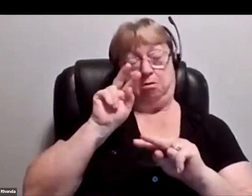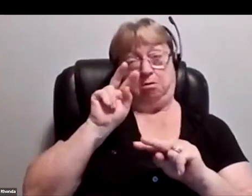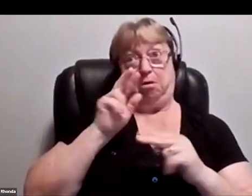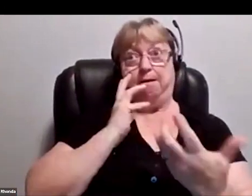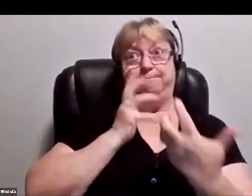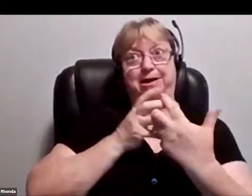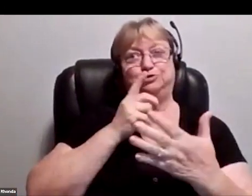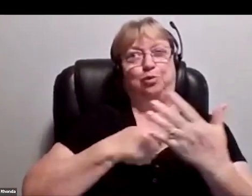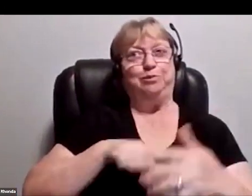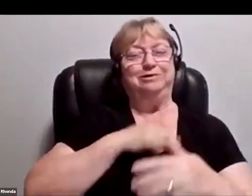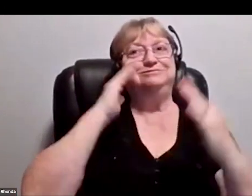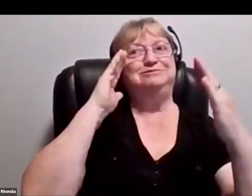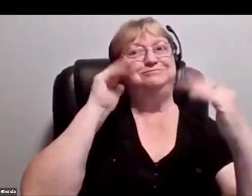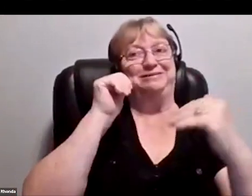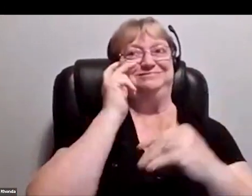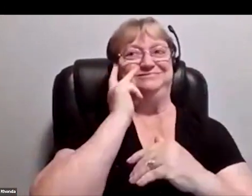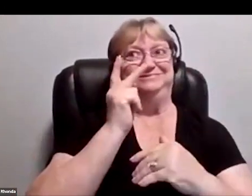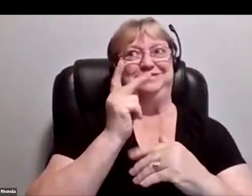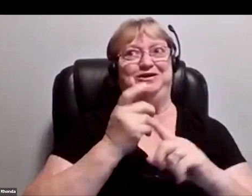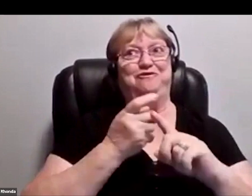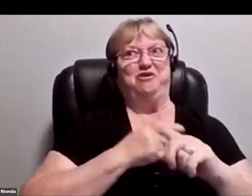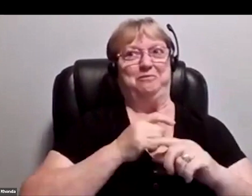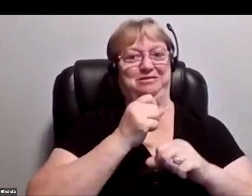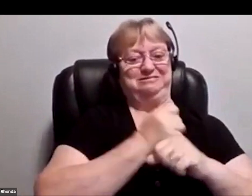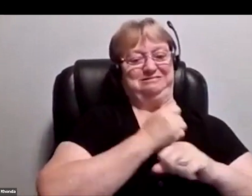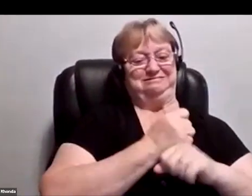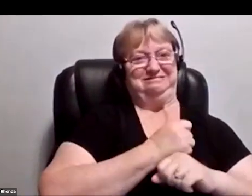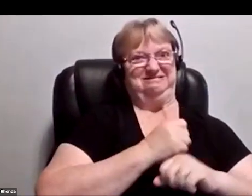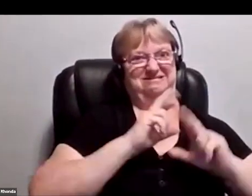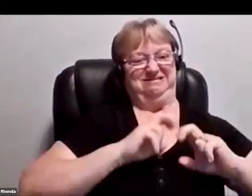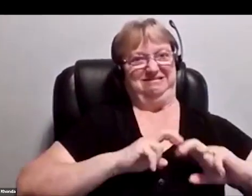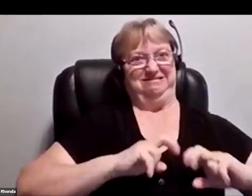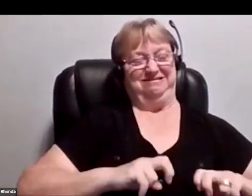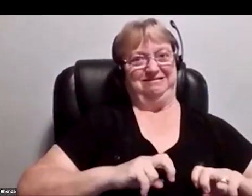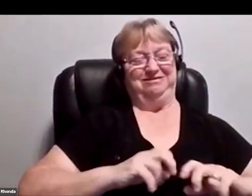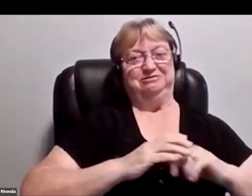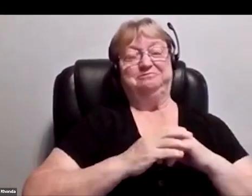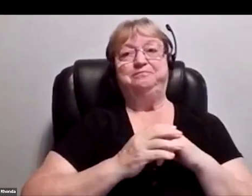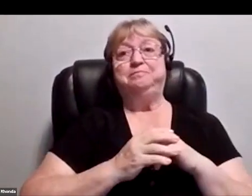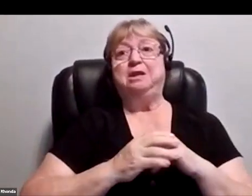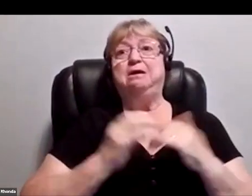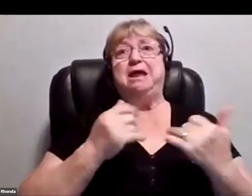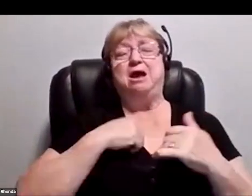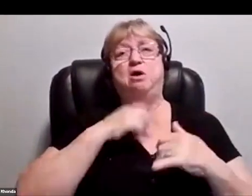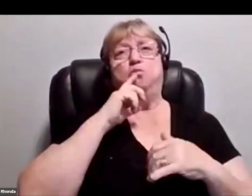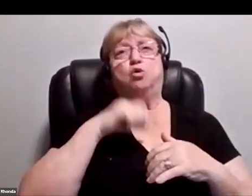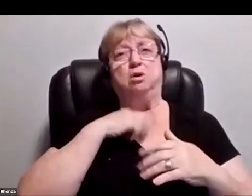to see based on the statistical analysis that we did. Now, we'll dive into a bit about getting